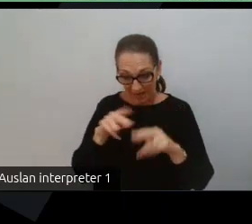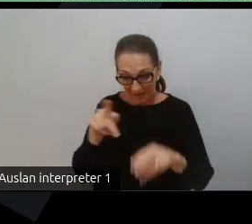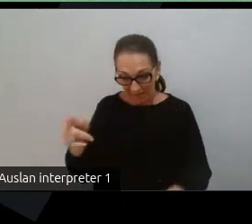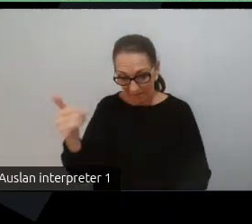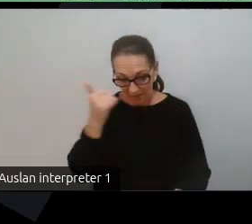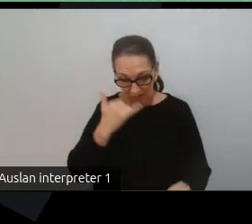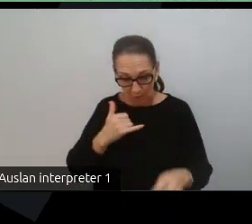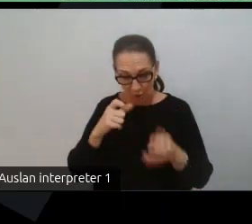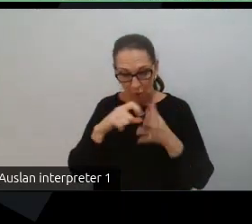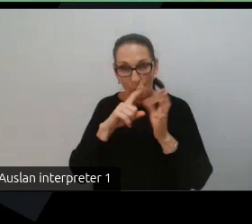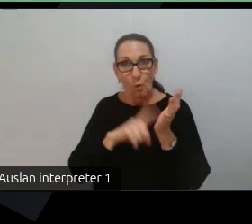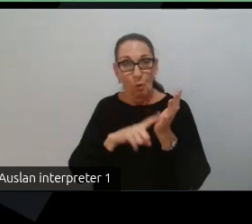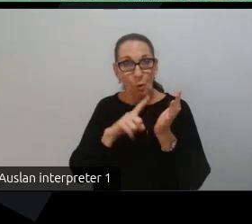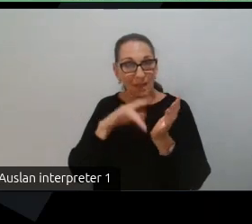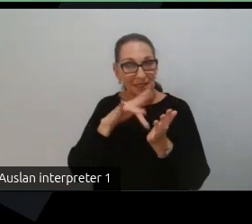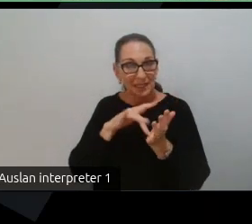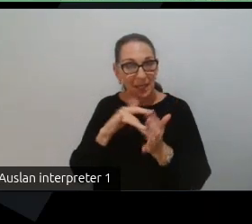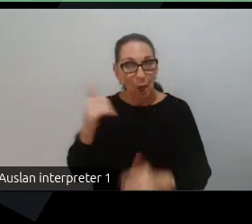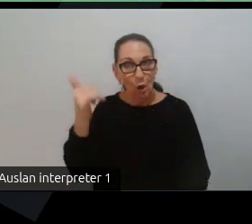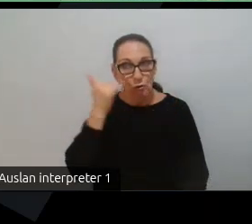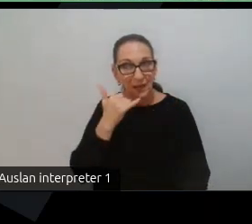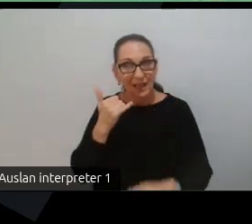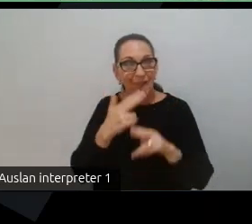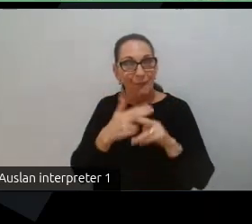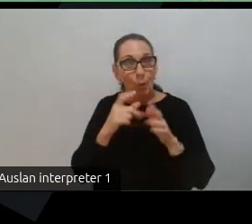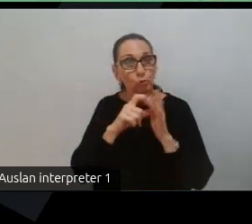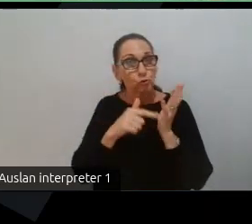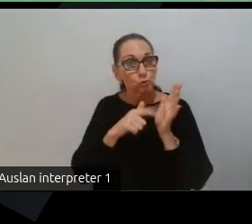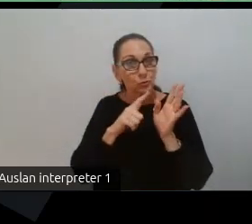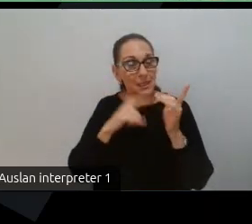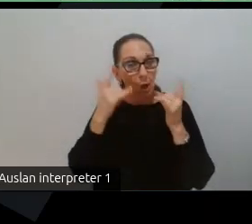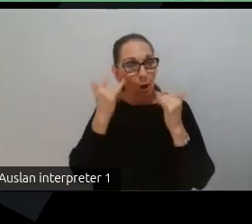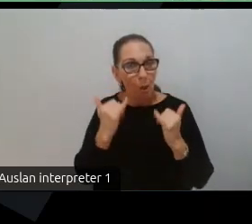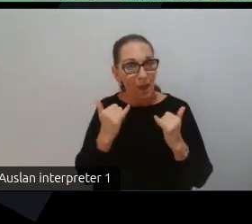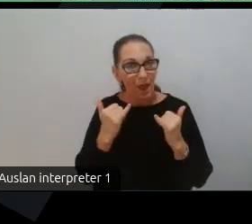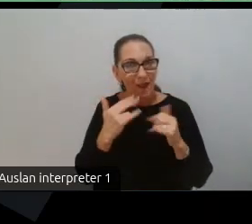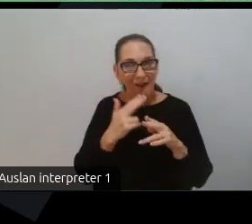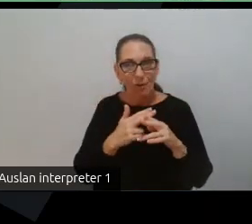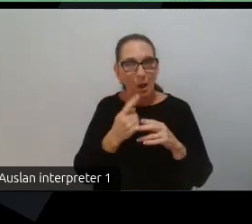are looking for a duty lawyer um for their matter which might be in court in the next couple of days